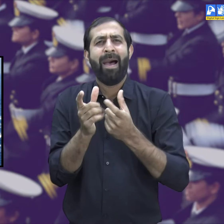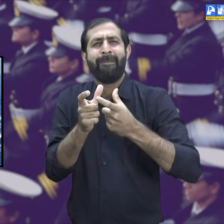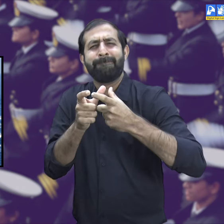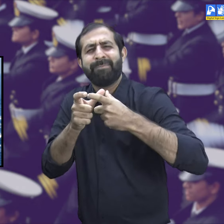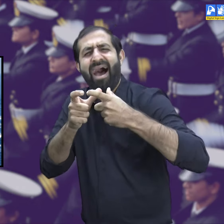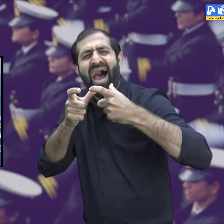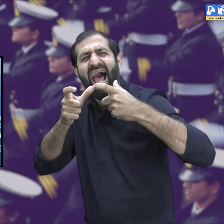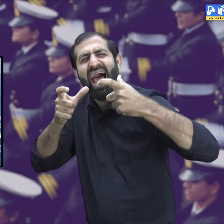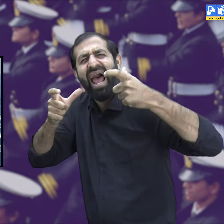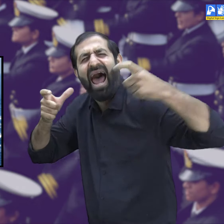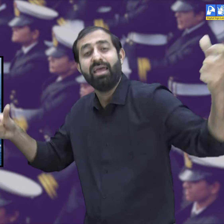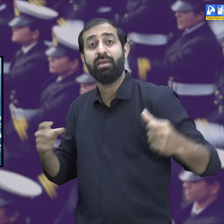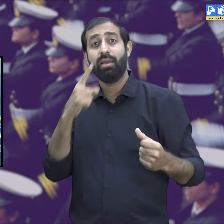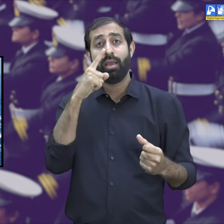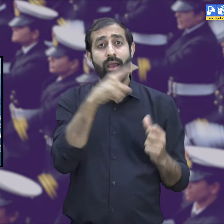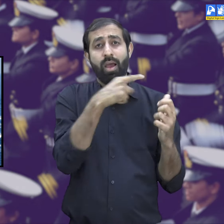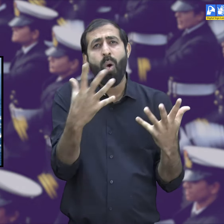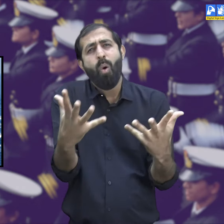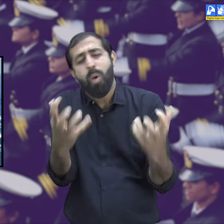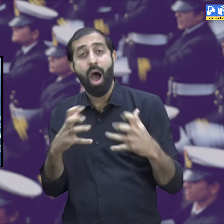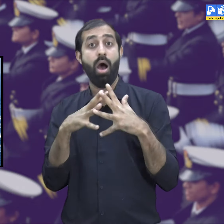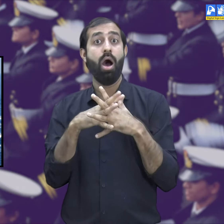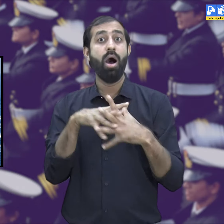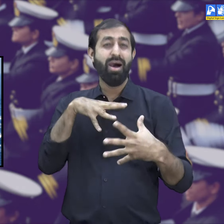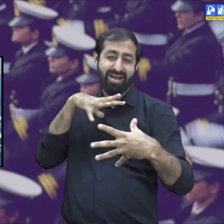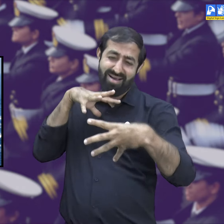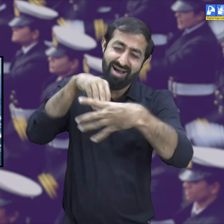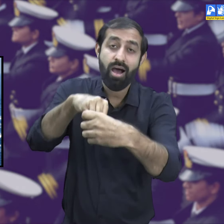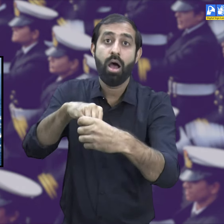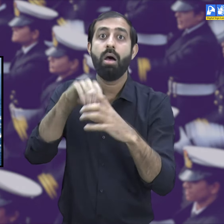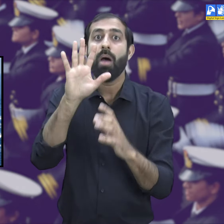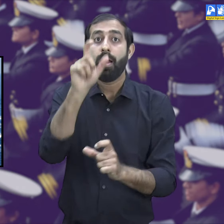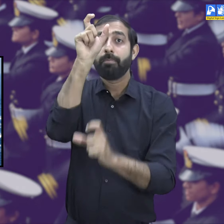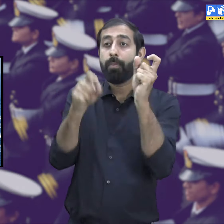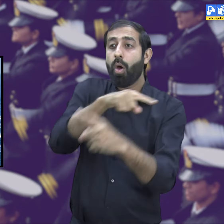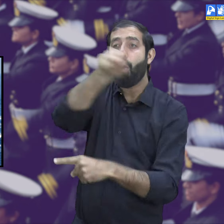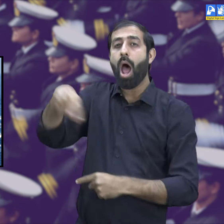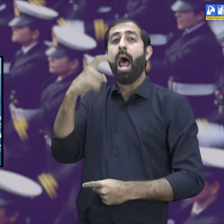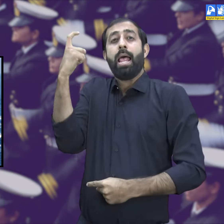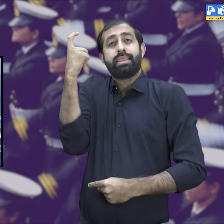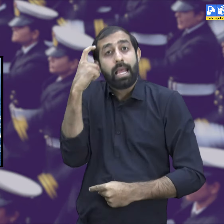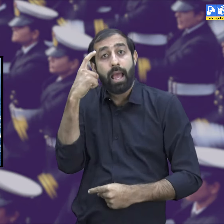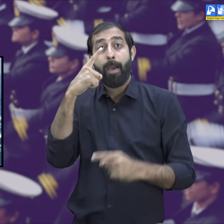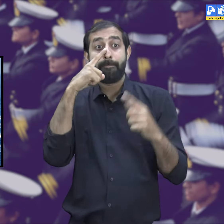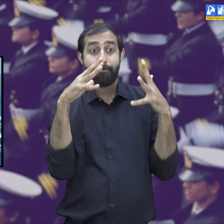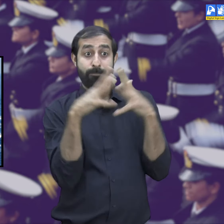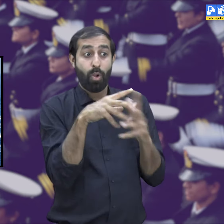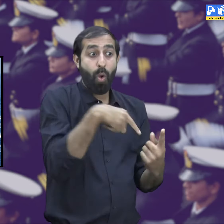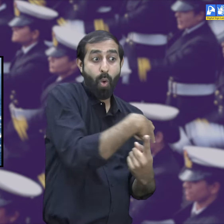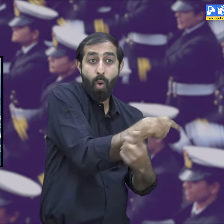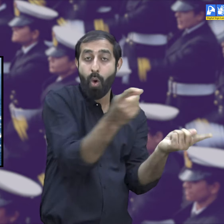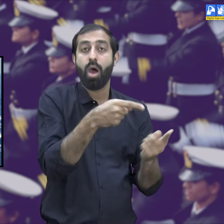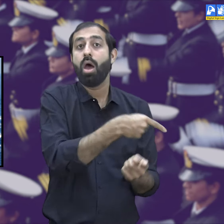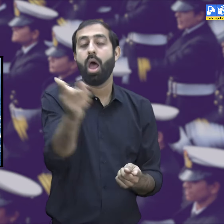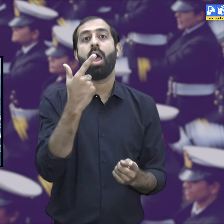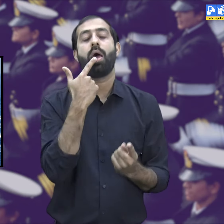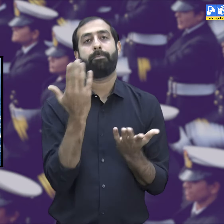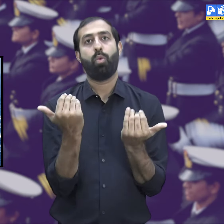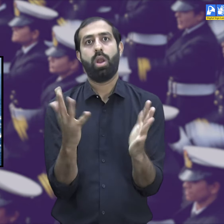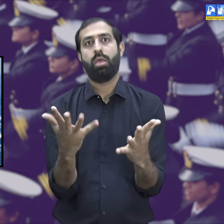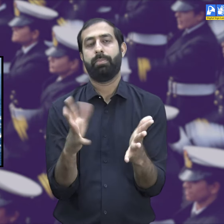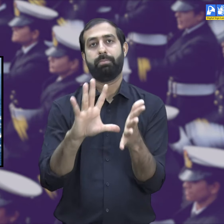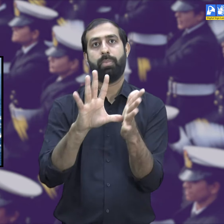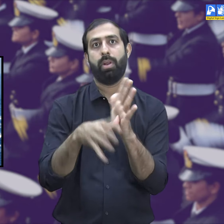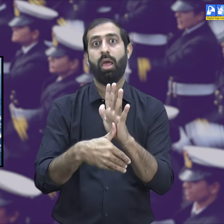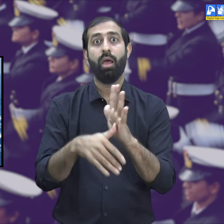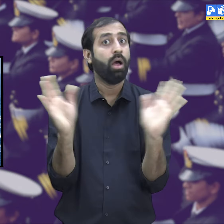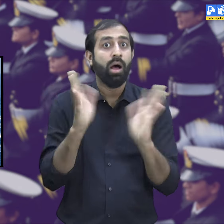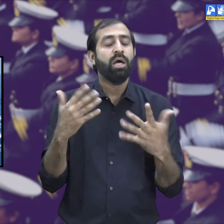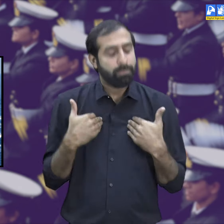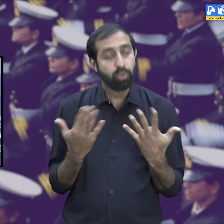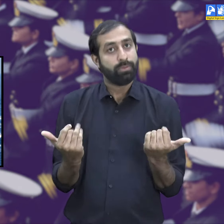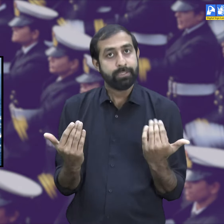I want to do everything which people think women cannot do.